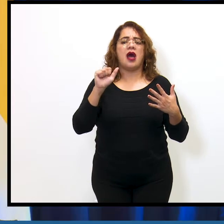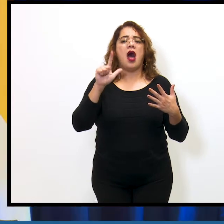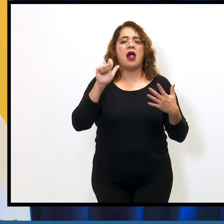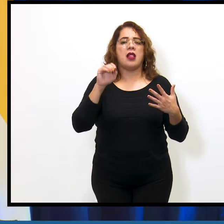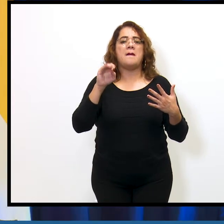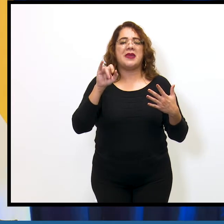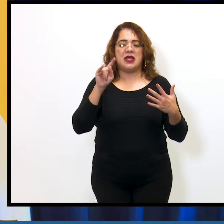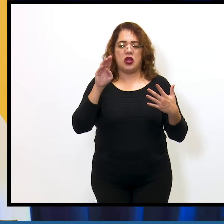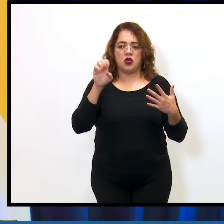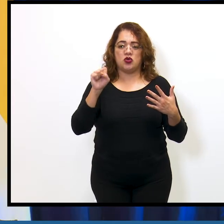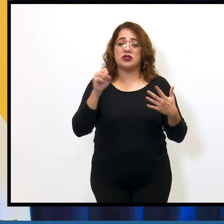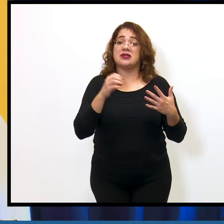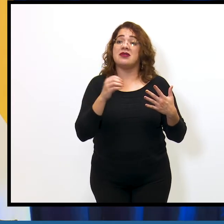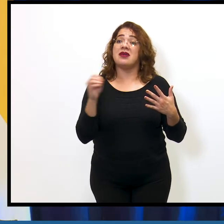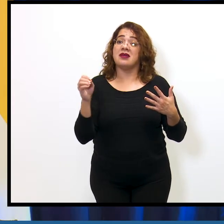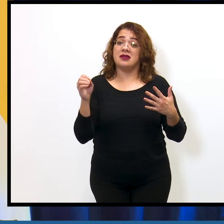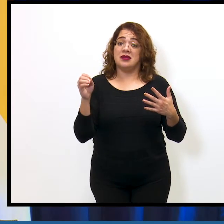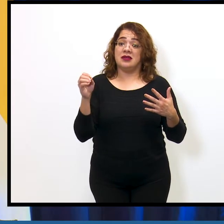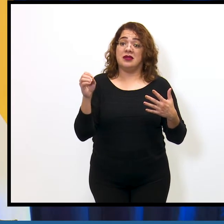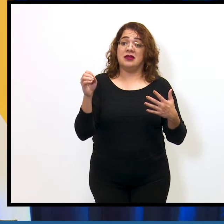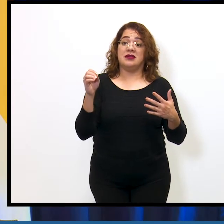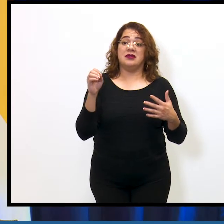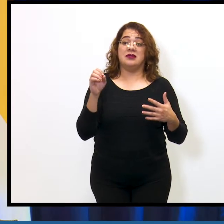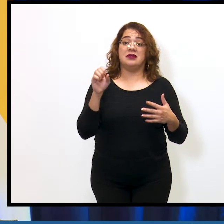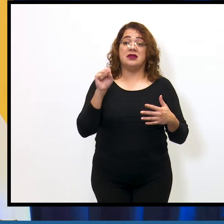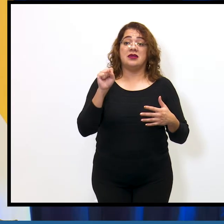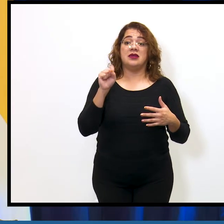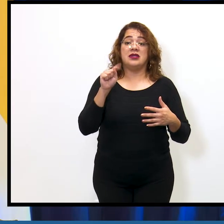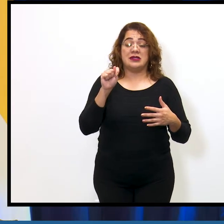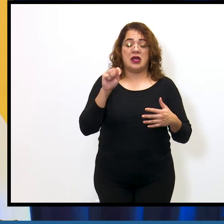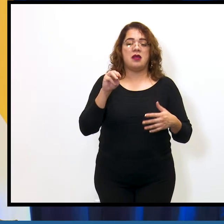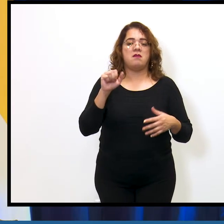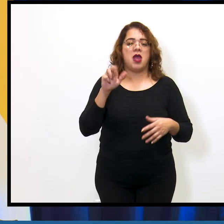All right and last question comes from Brandon at the Long Beach Post. Go ahead Brandon.